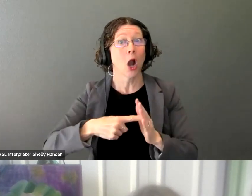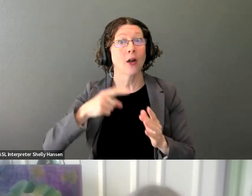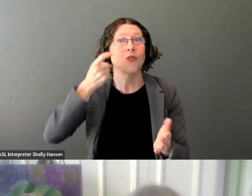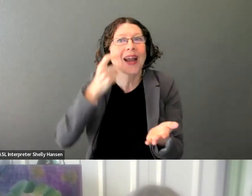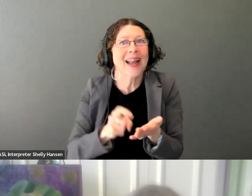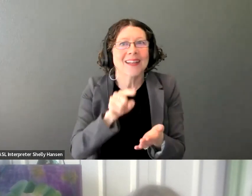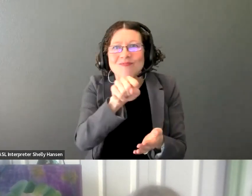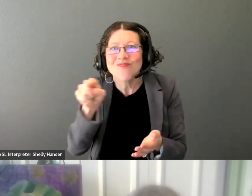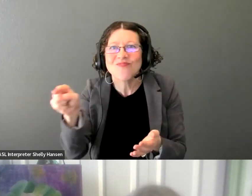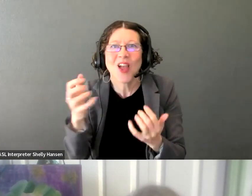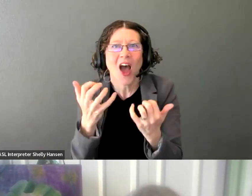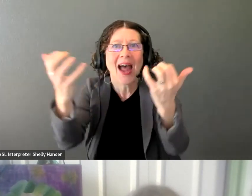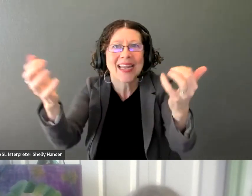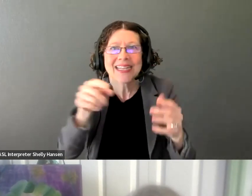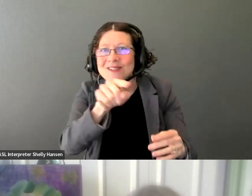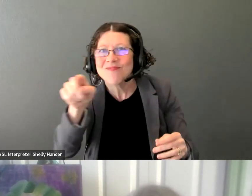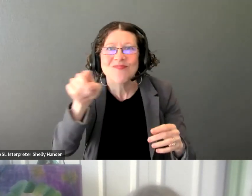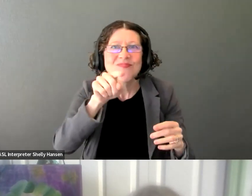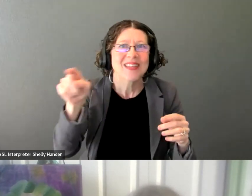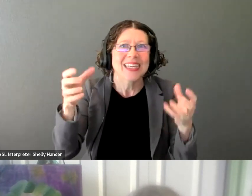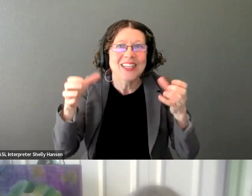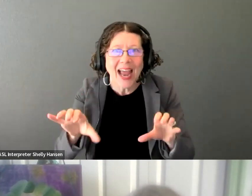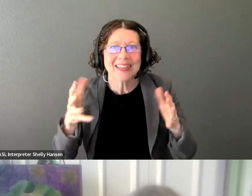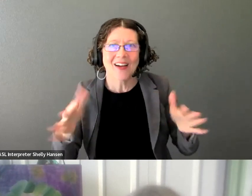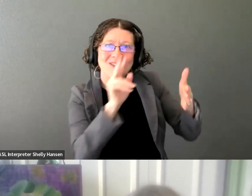and you have a chance to view more on your own the biographs of our speakers using the